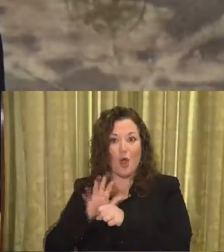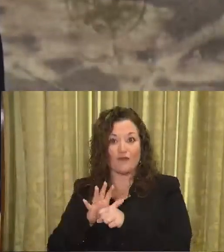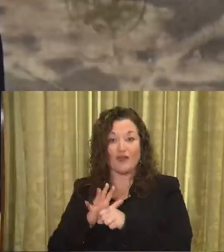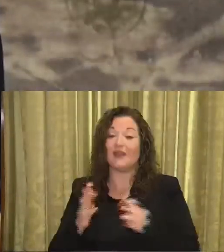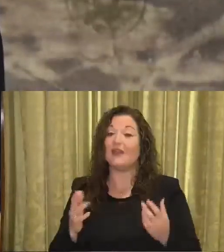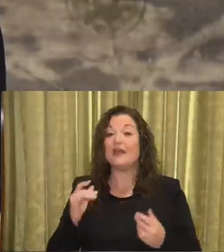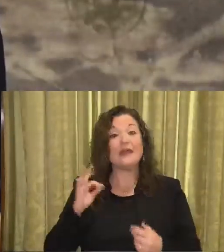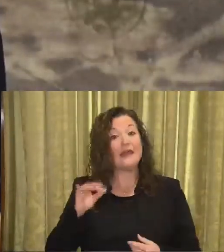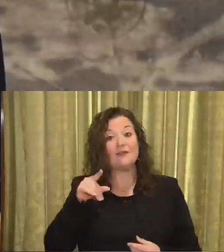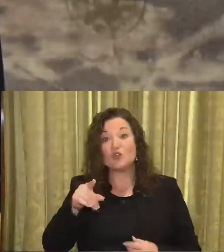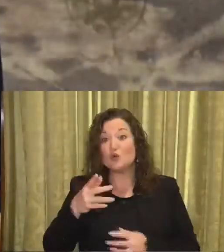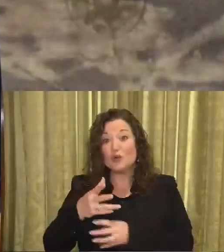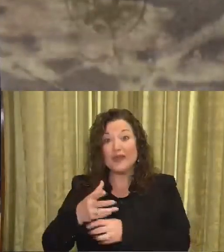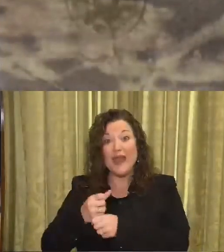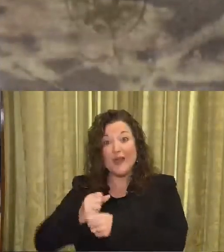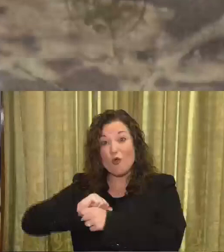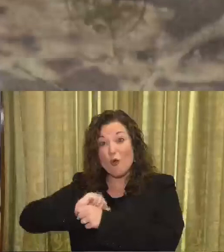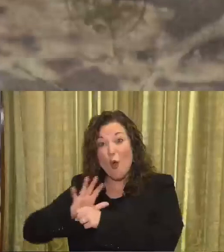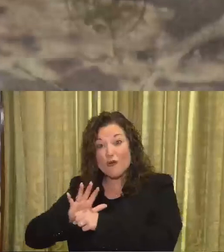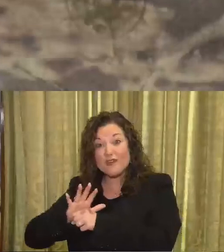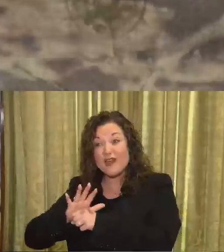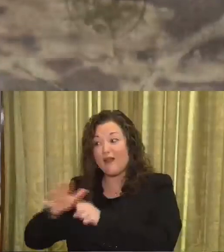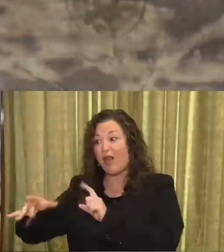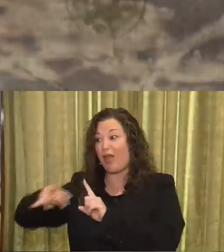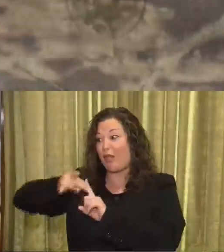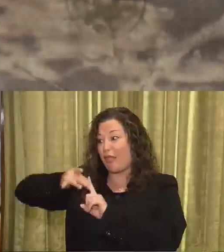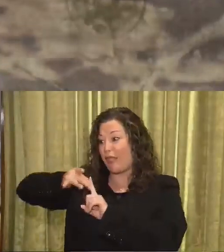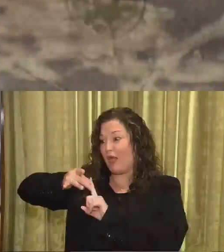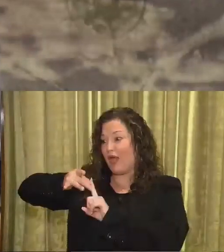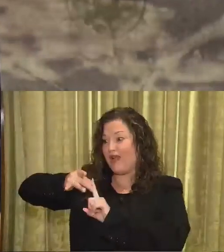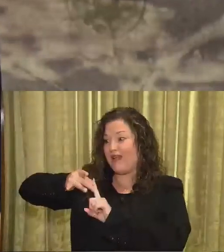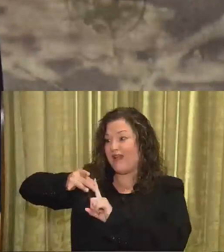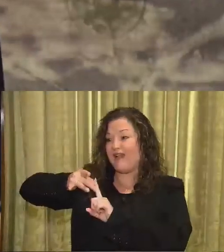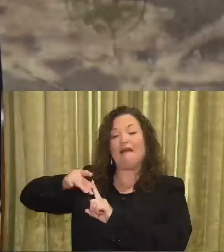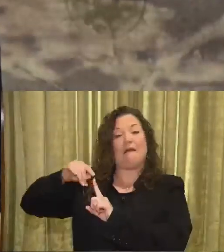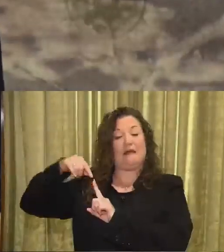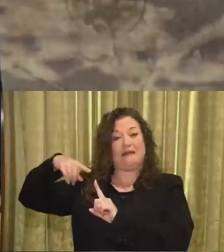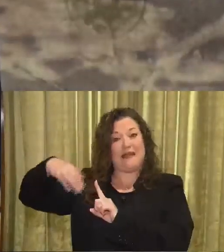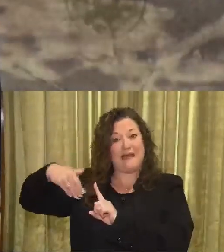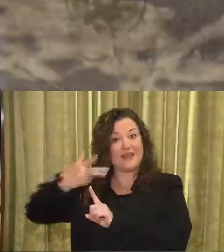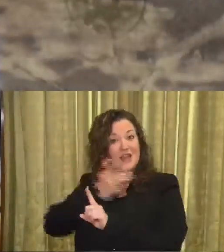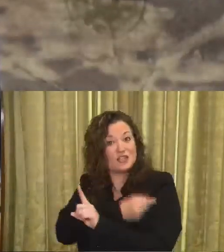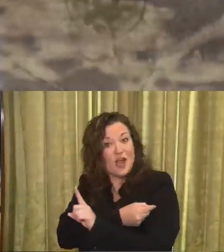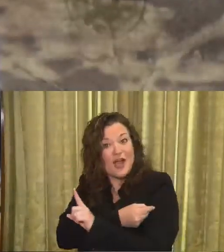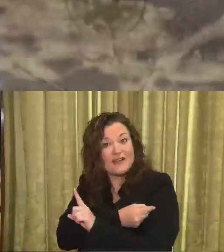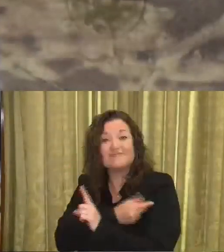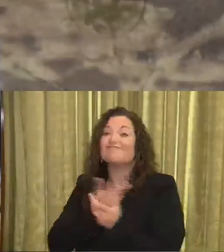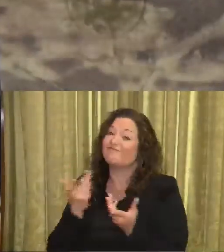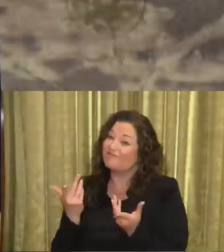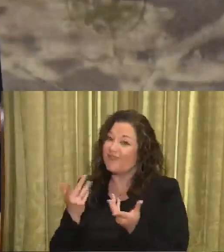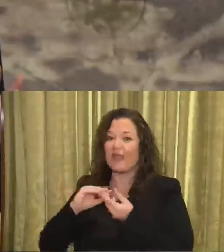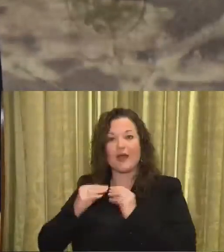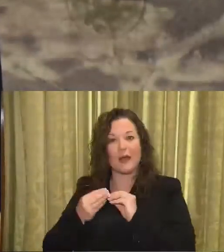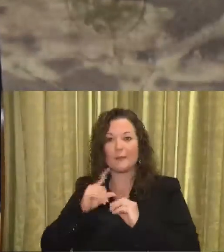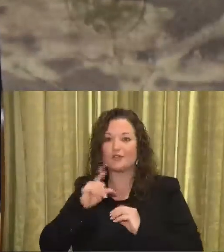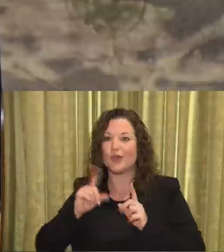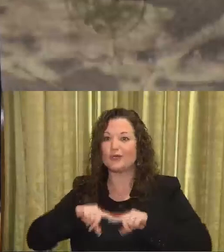been vaccinated because you can see that from these statistics, and so you know. And I'm sure there's a multitude